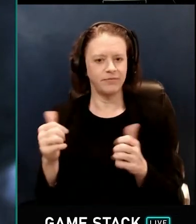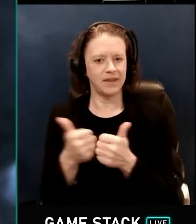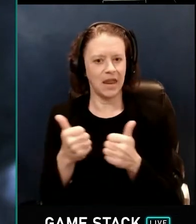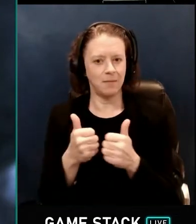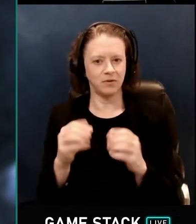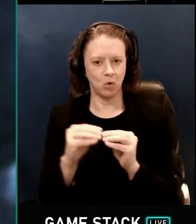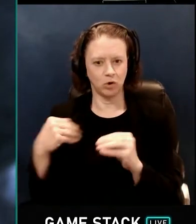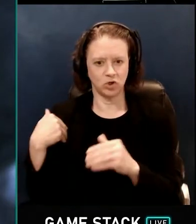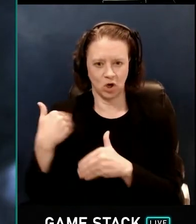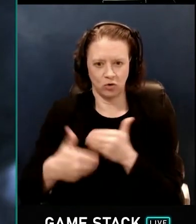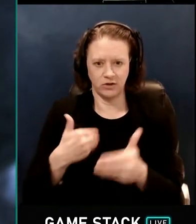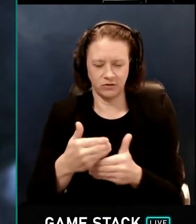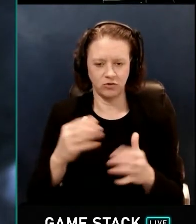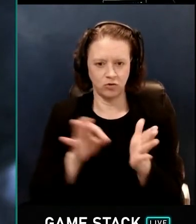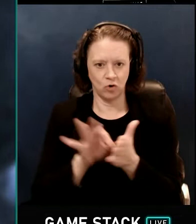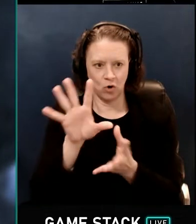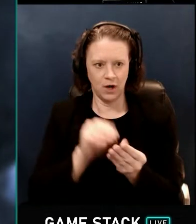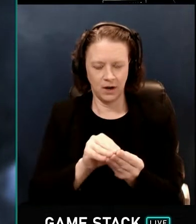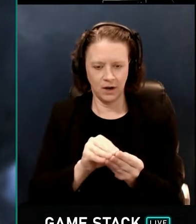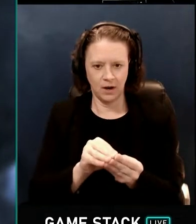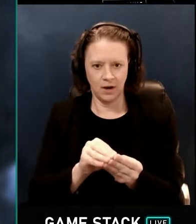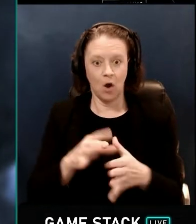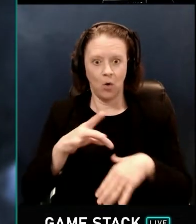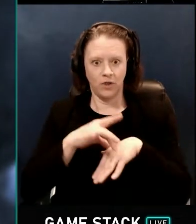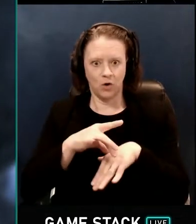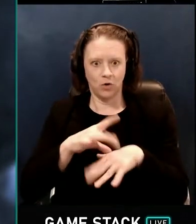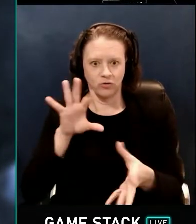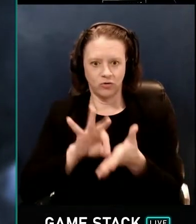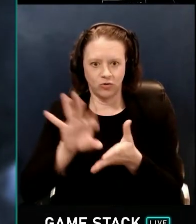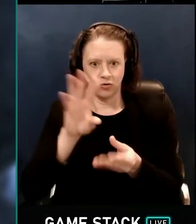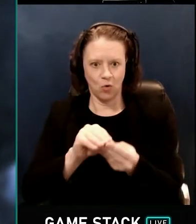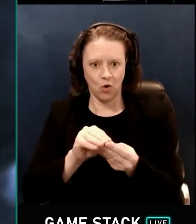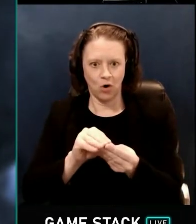and the Earth's score soared, still sometimes a little network slowdown will drop